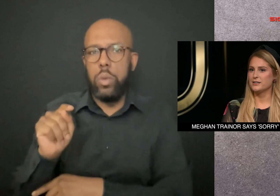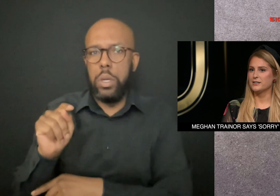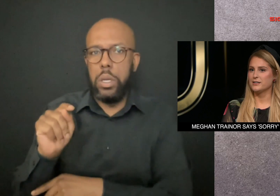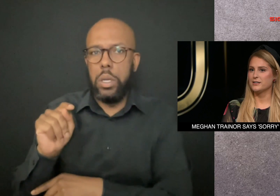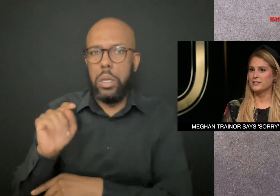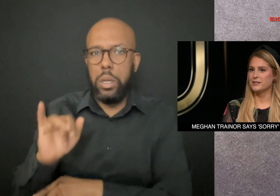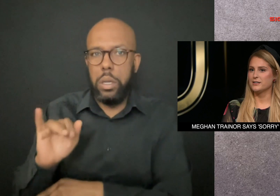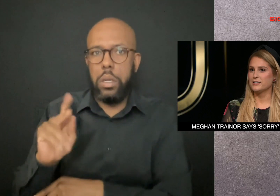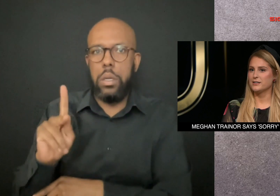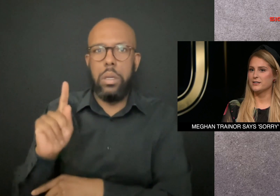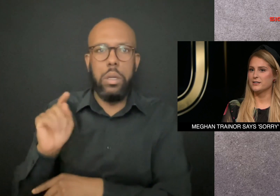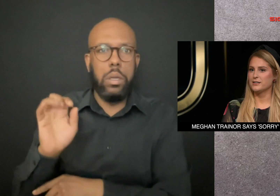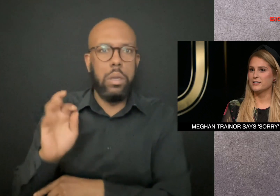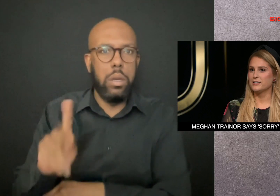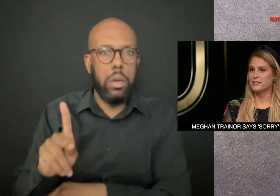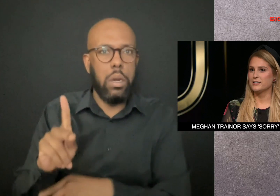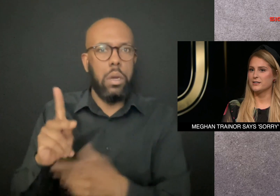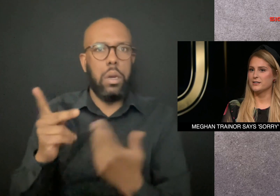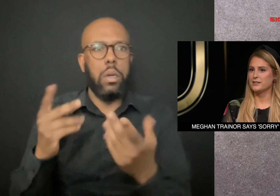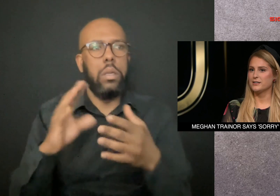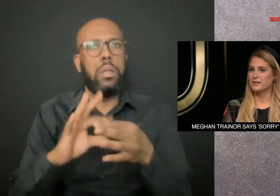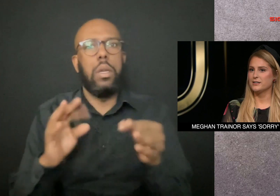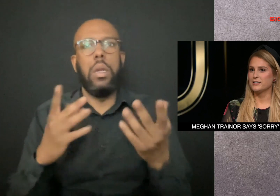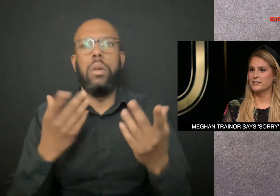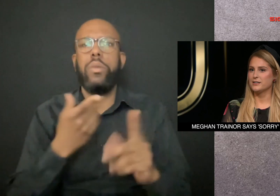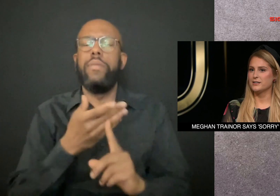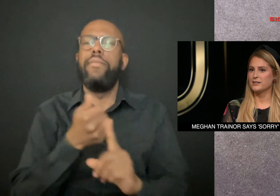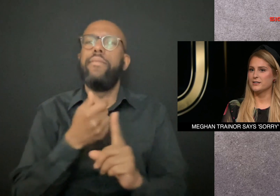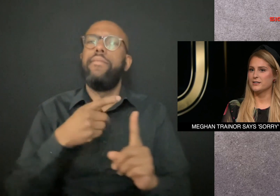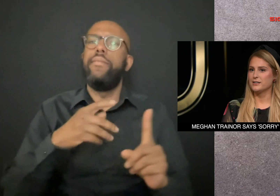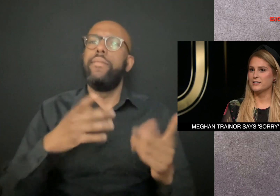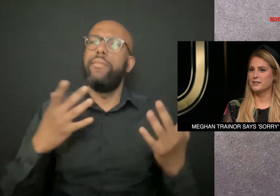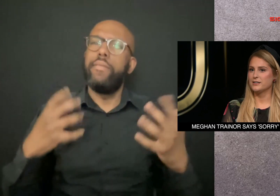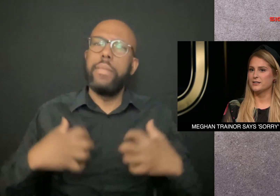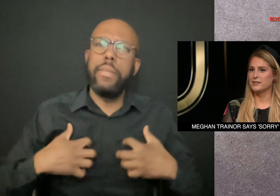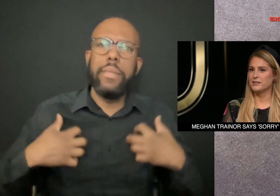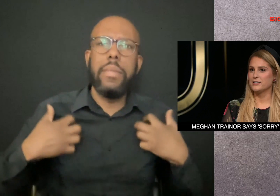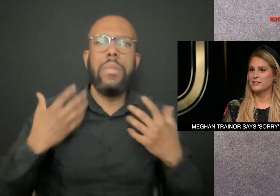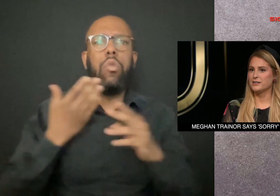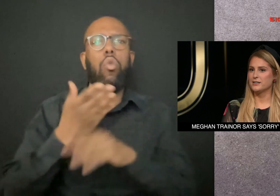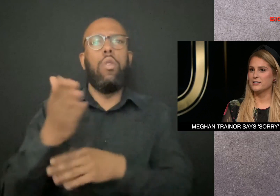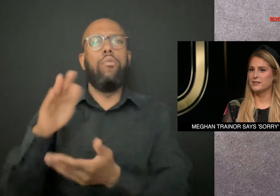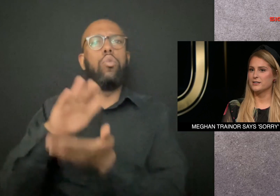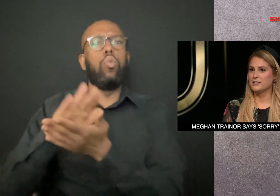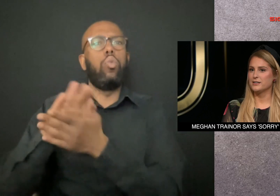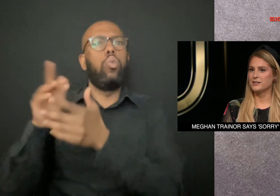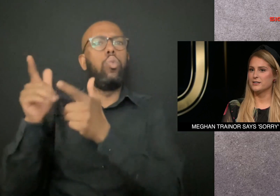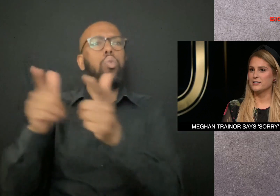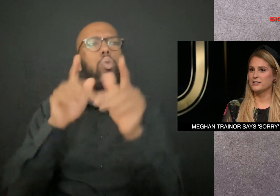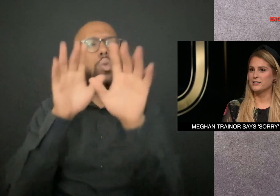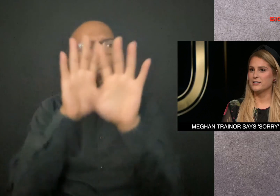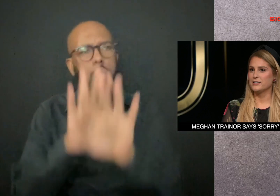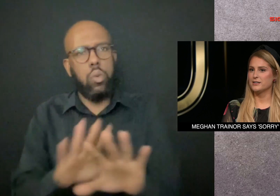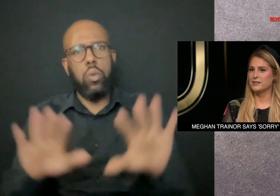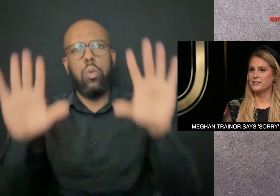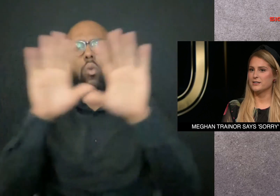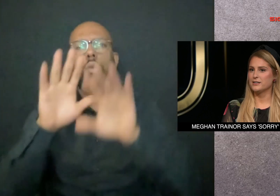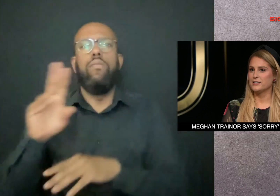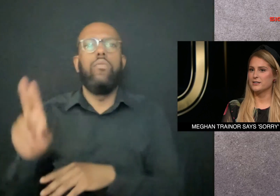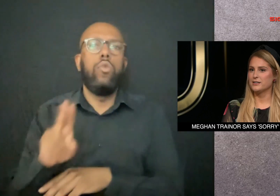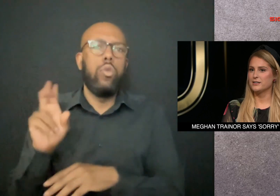she apologized on TikTok saying she was fired up after recent school shootings in the US